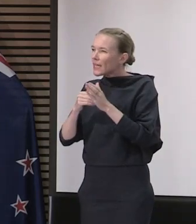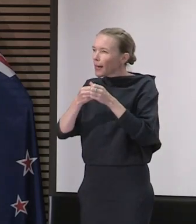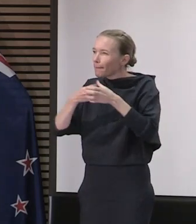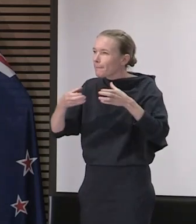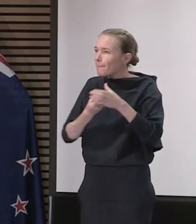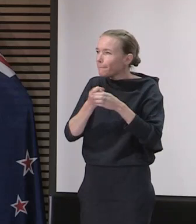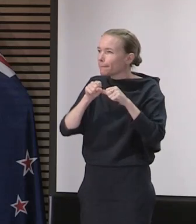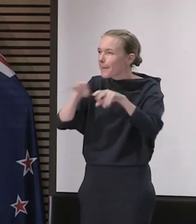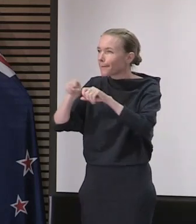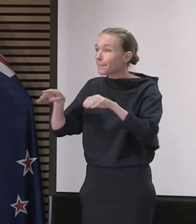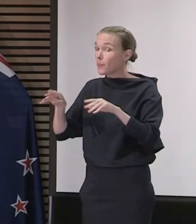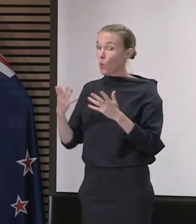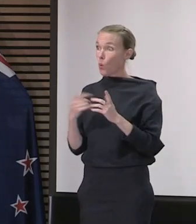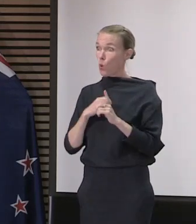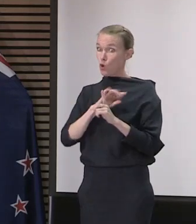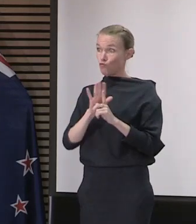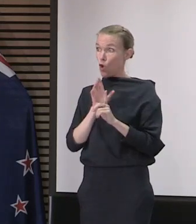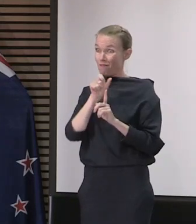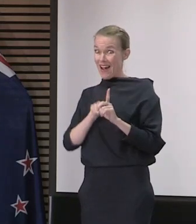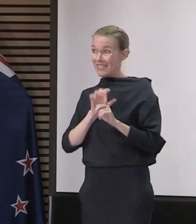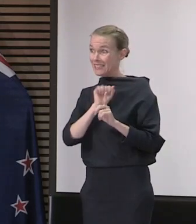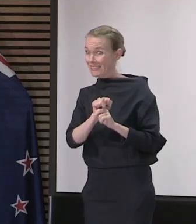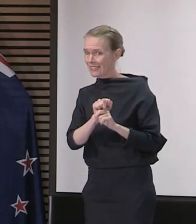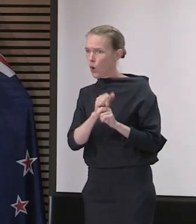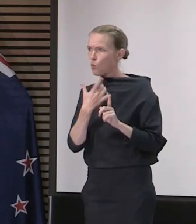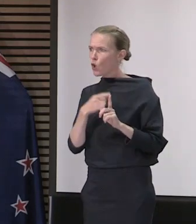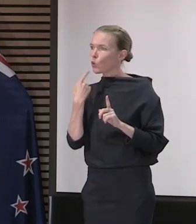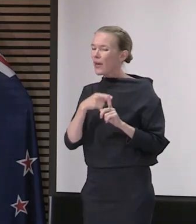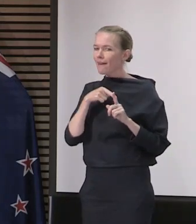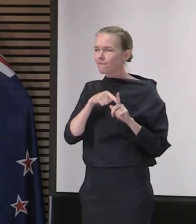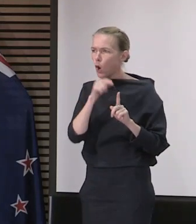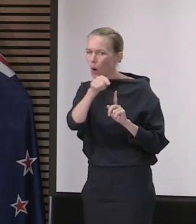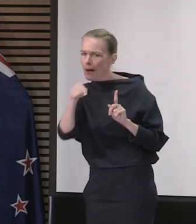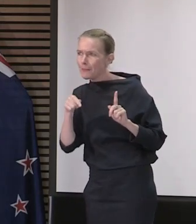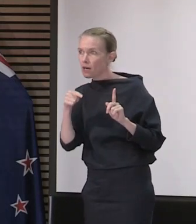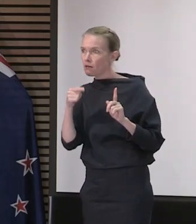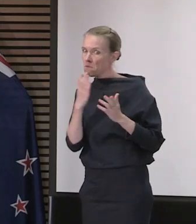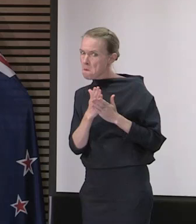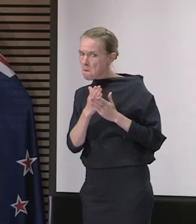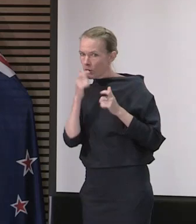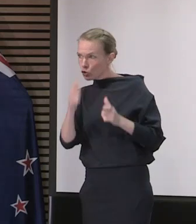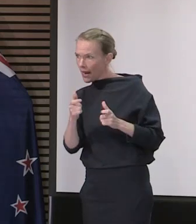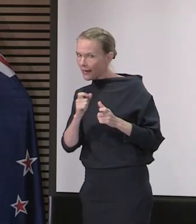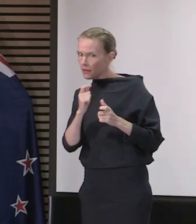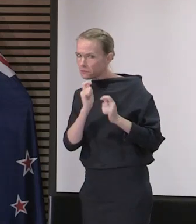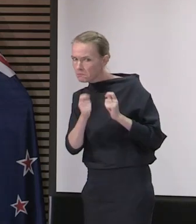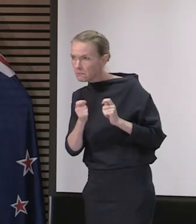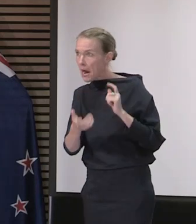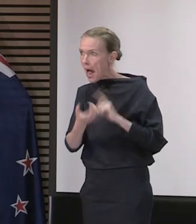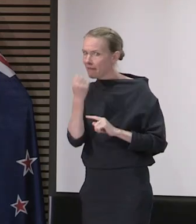associated with current cases or clusters, and what I can say having just had an update on some of the cases that we